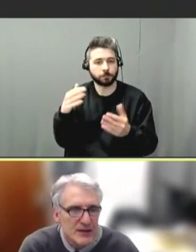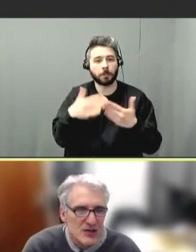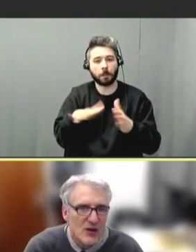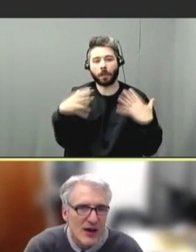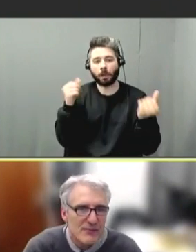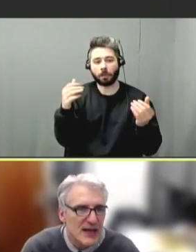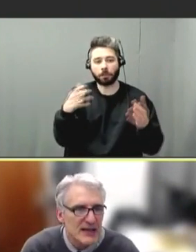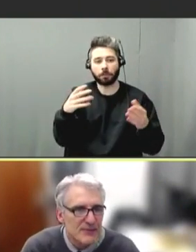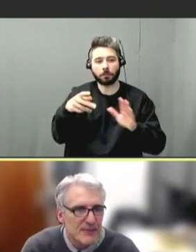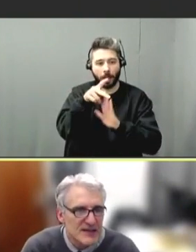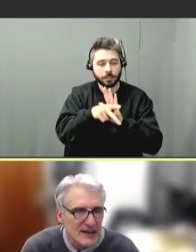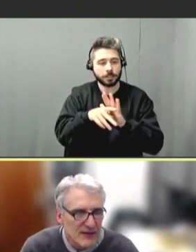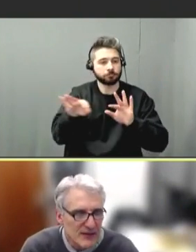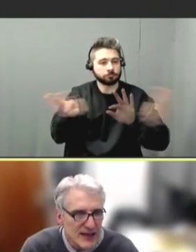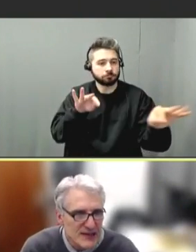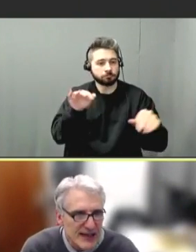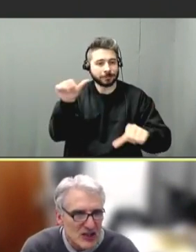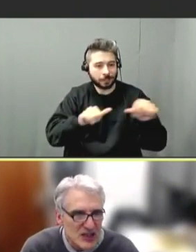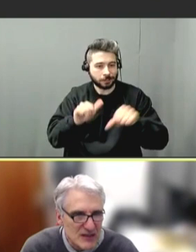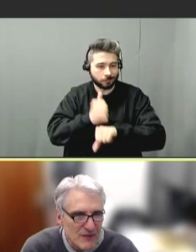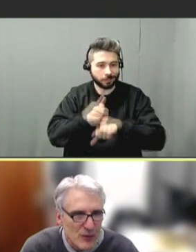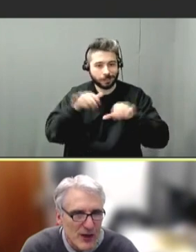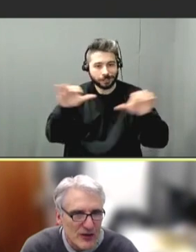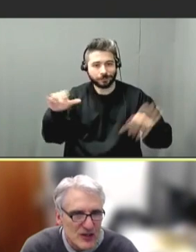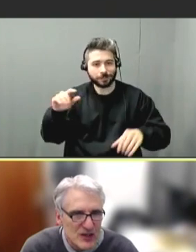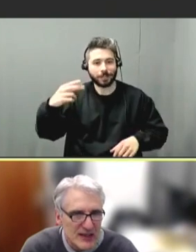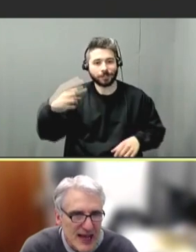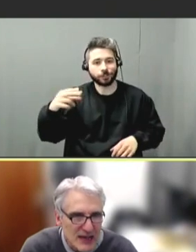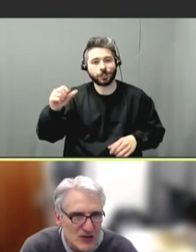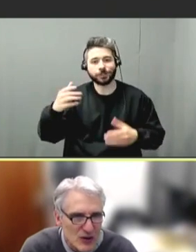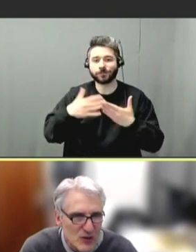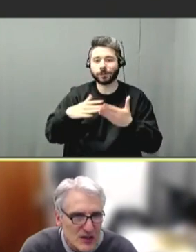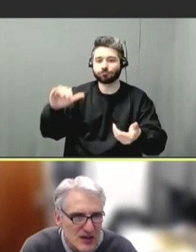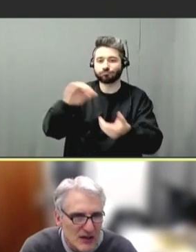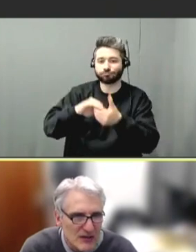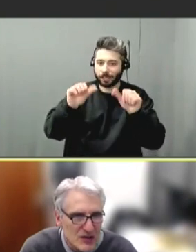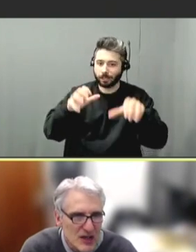Describe science-based activities that HHS and federal partners can take to increase knowledge